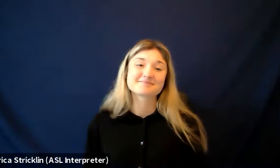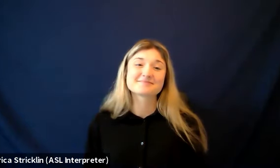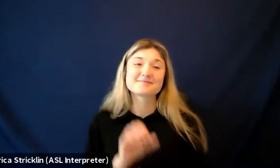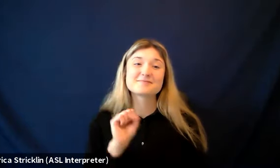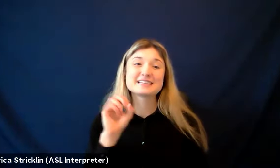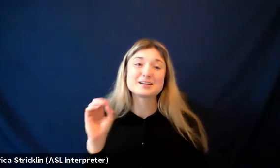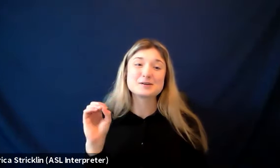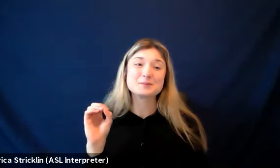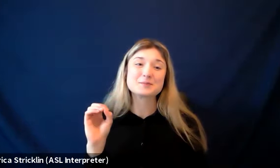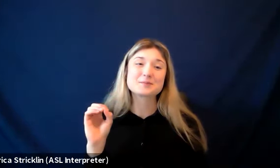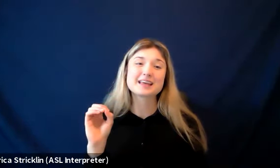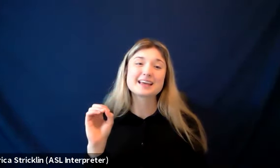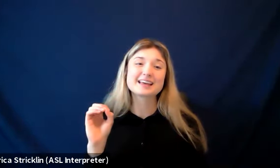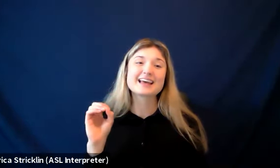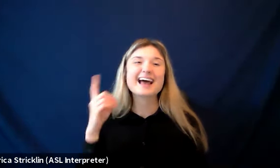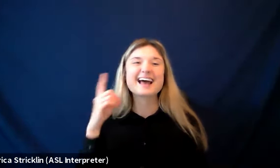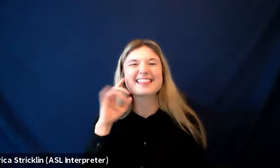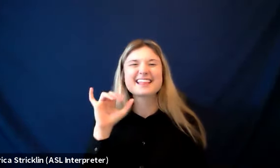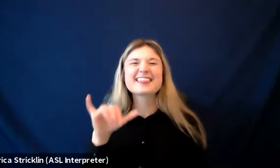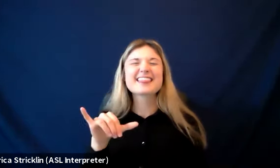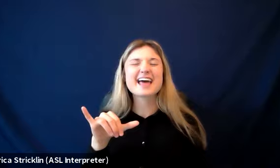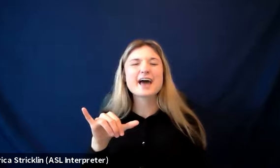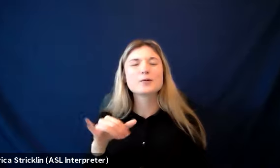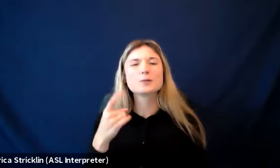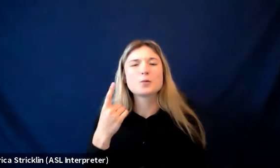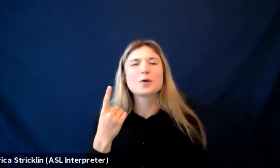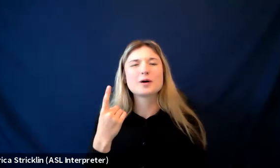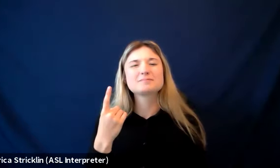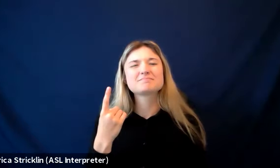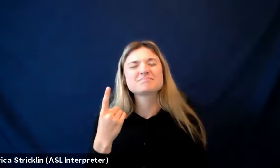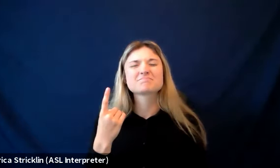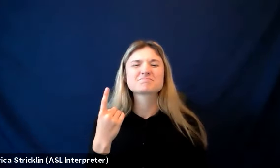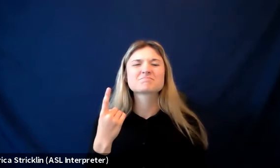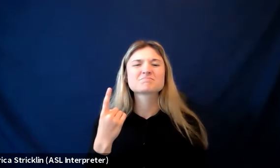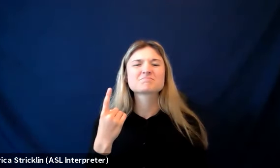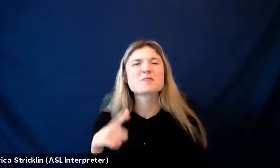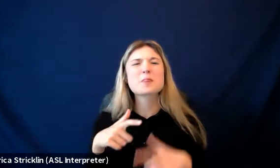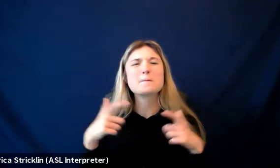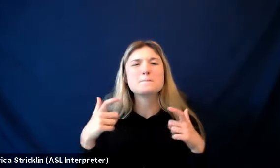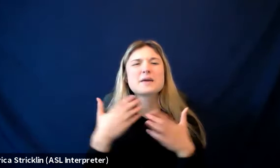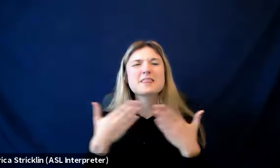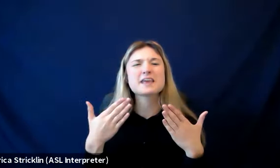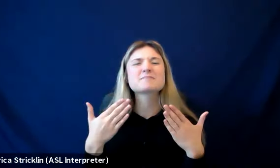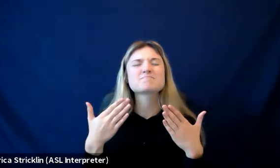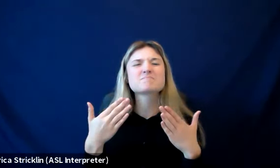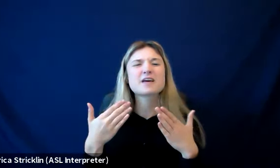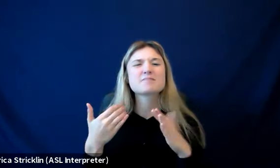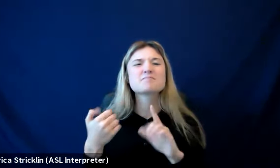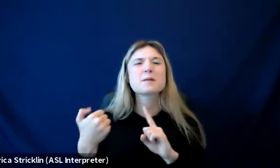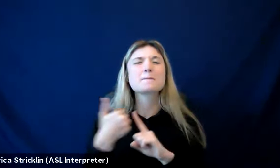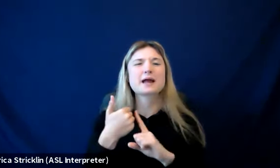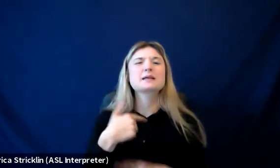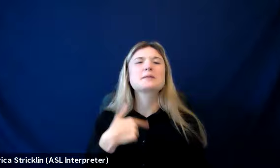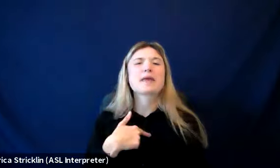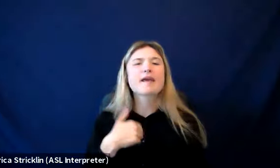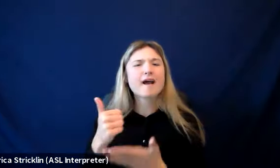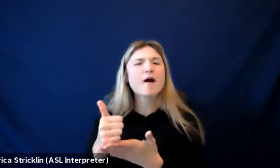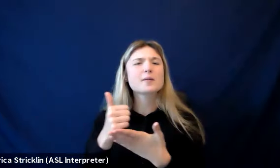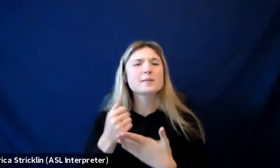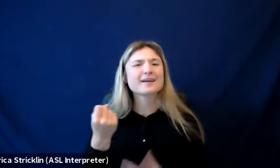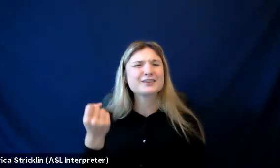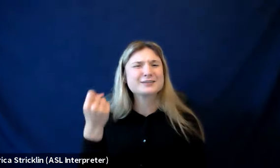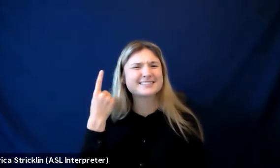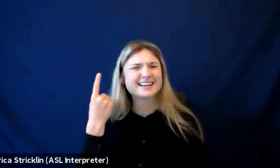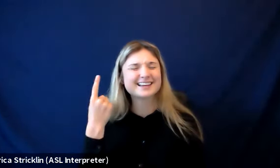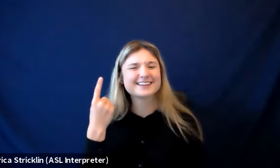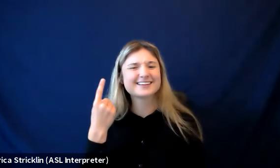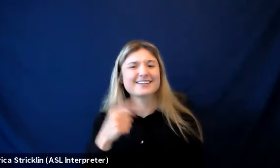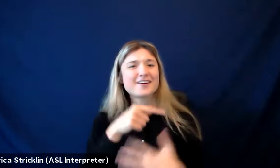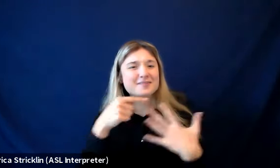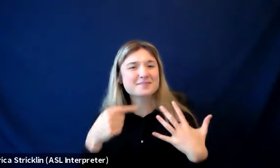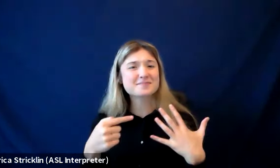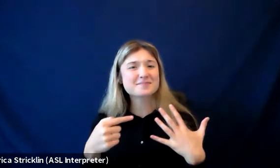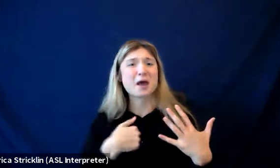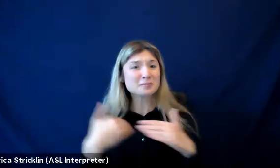So, I think that was one of the big things that helped me understand that a lot of this is, is going to be on me.